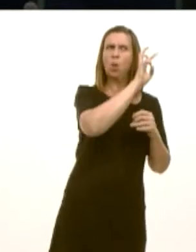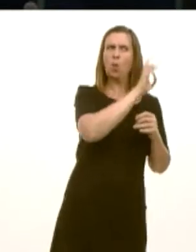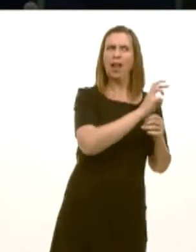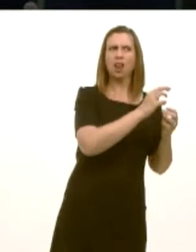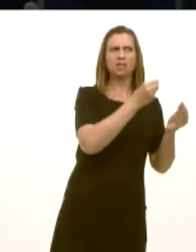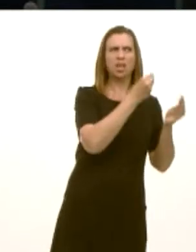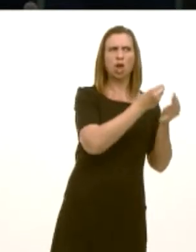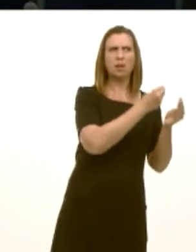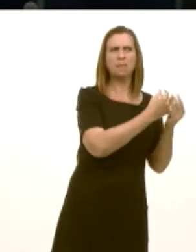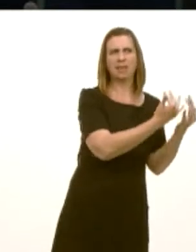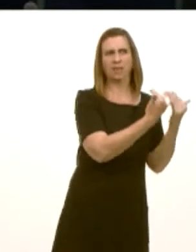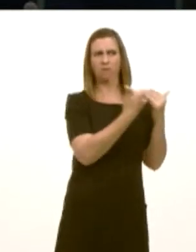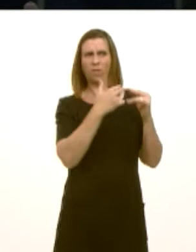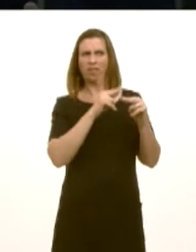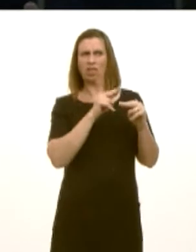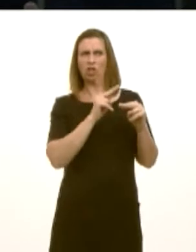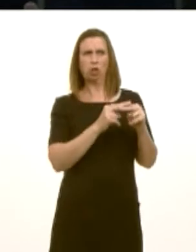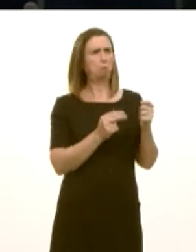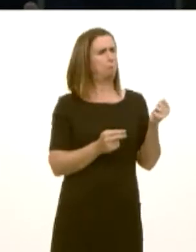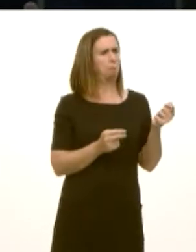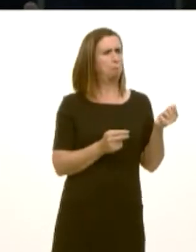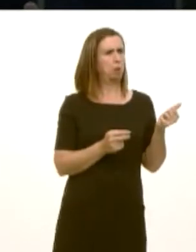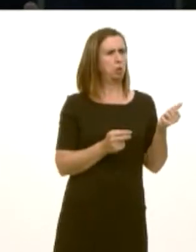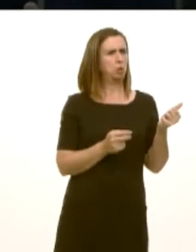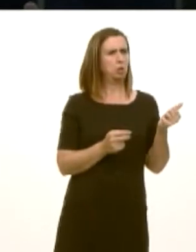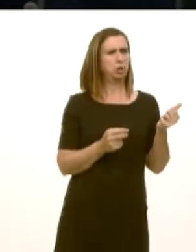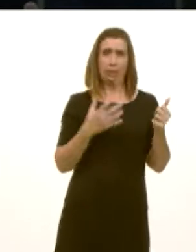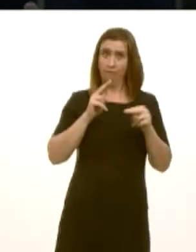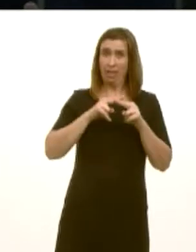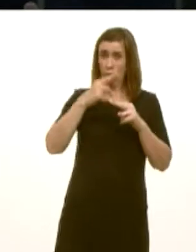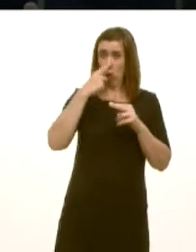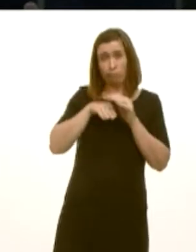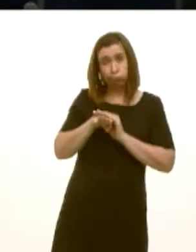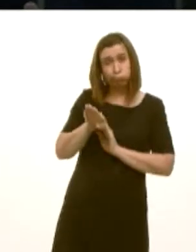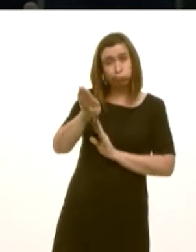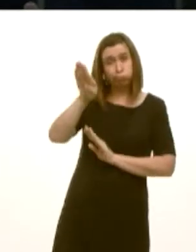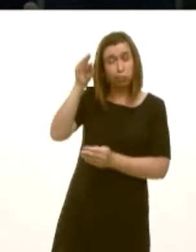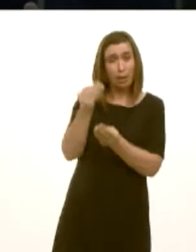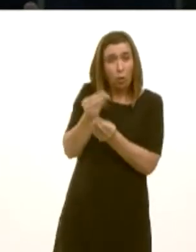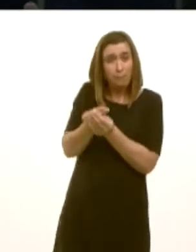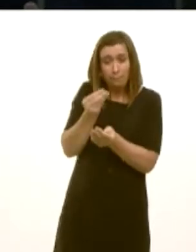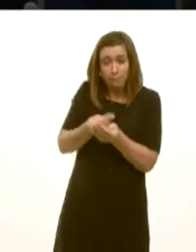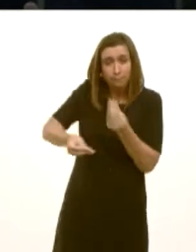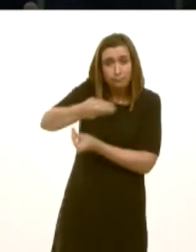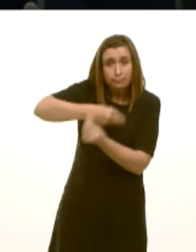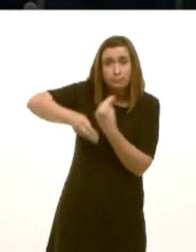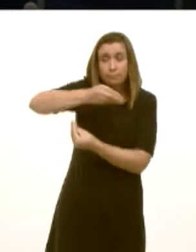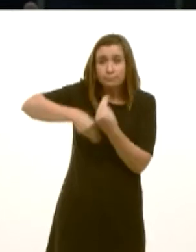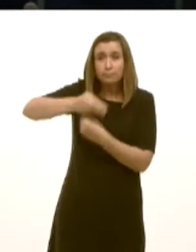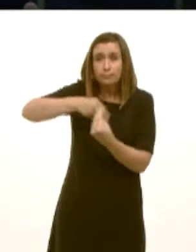Would you agree with me that Flintshire has great potential in terms of economic growth, but that it is important that that growth is disseminated across the west, and that